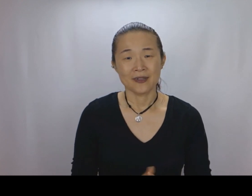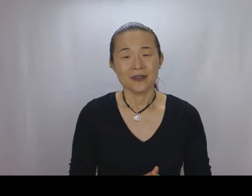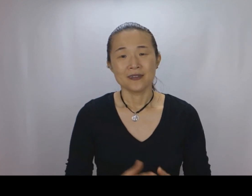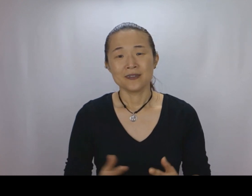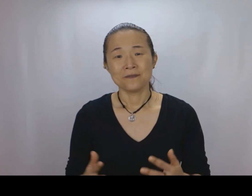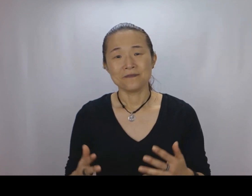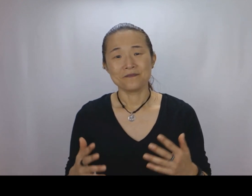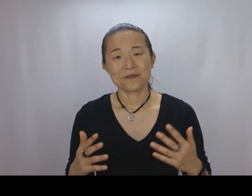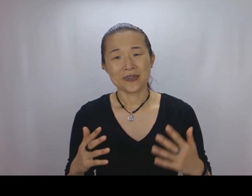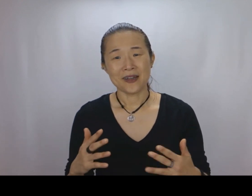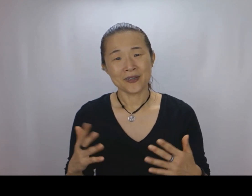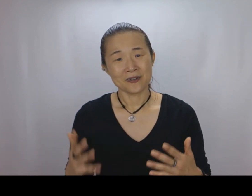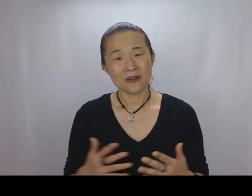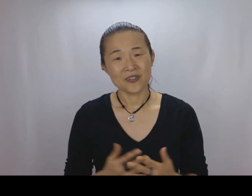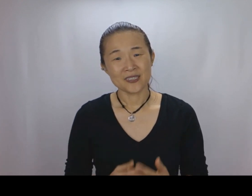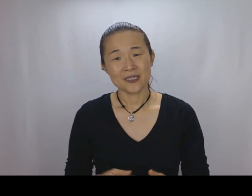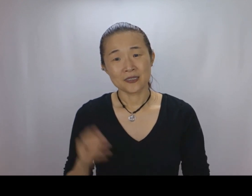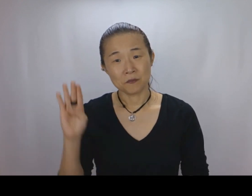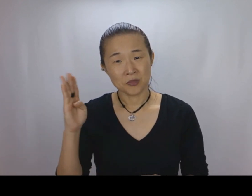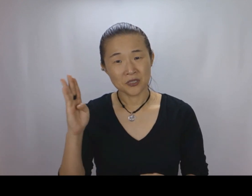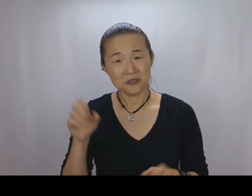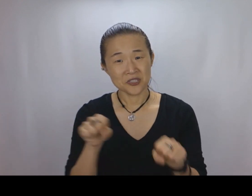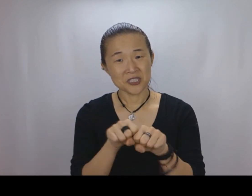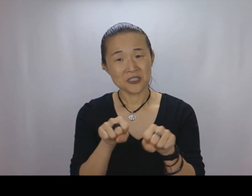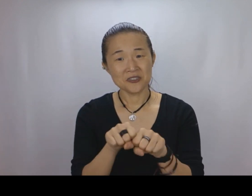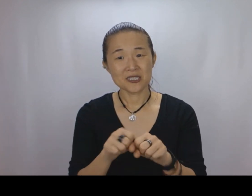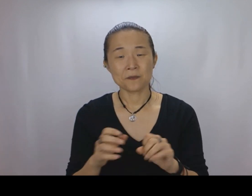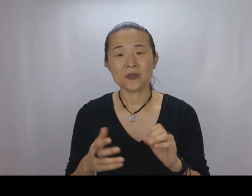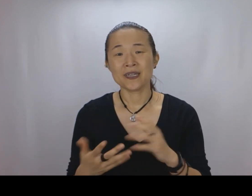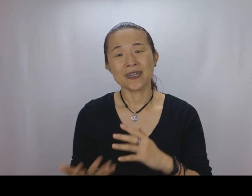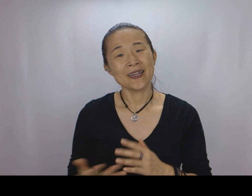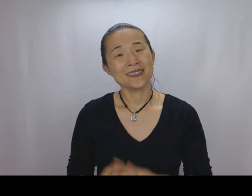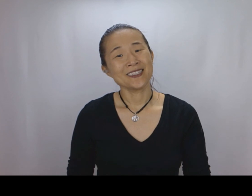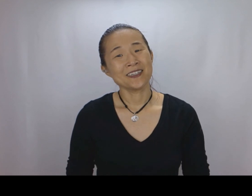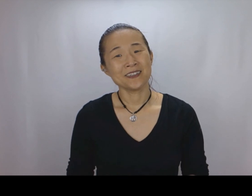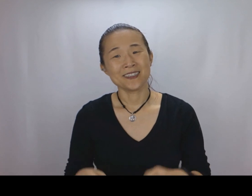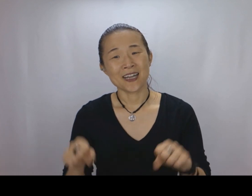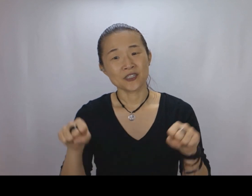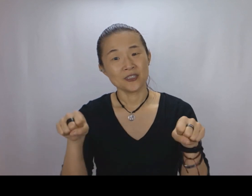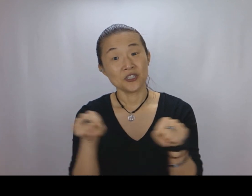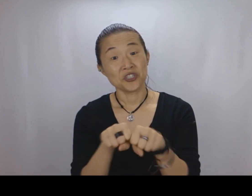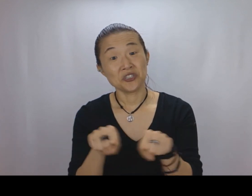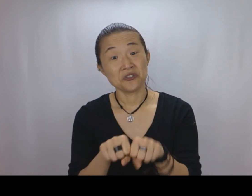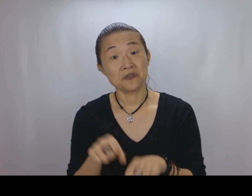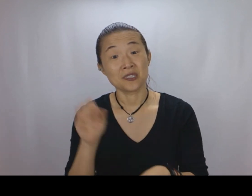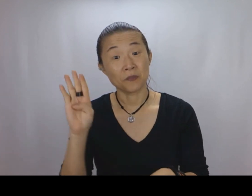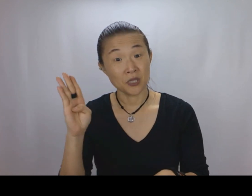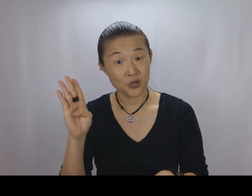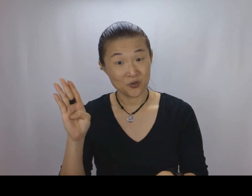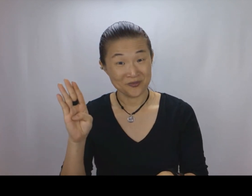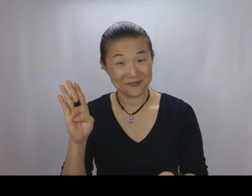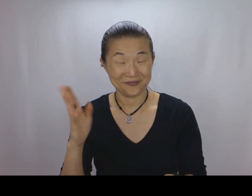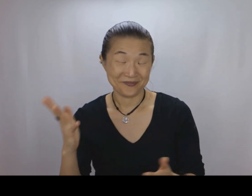So I know Elvis says blue shoes but in ASL it's actually shoes blue.